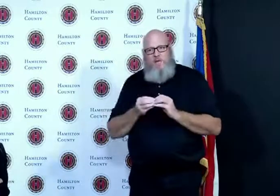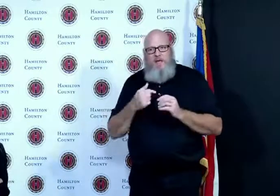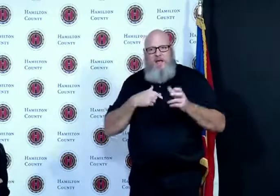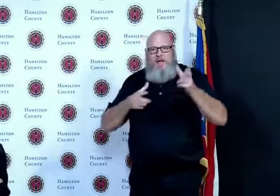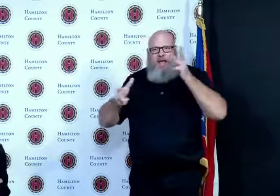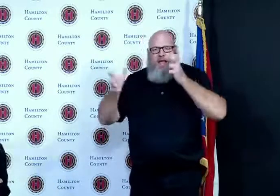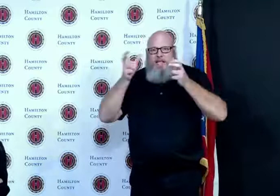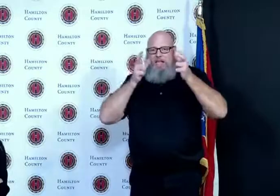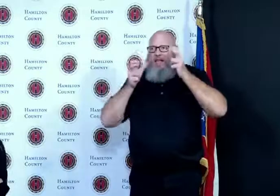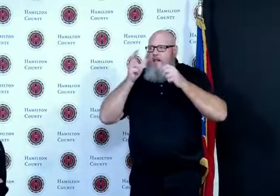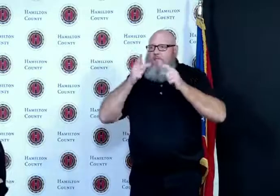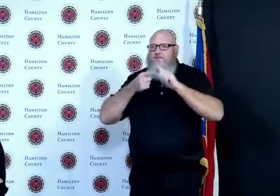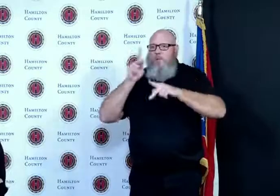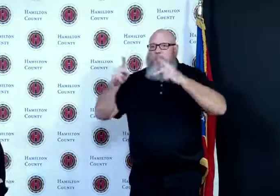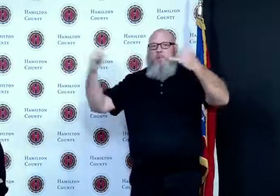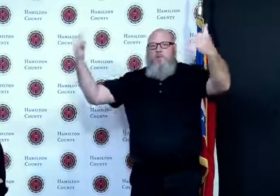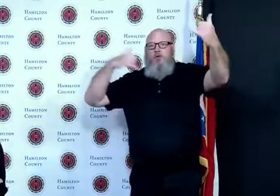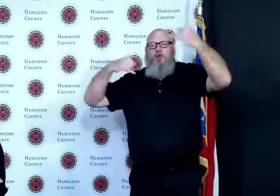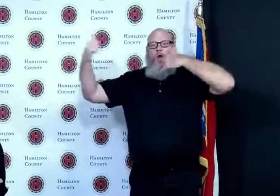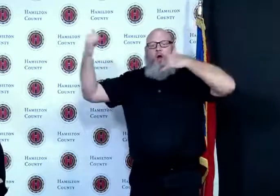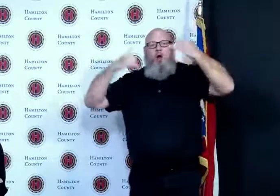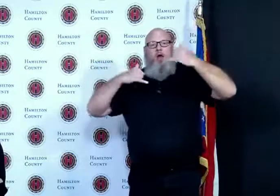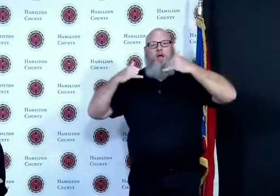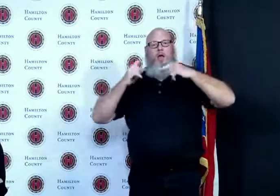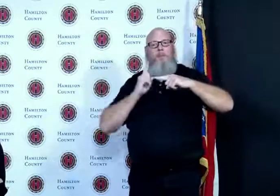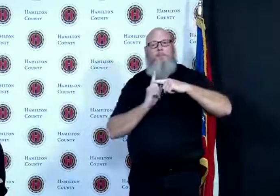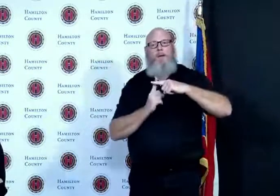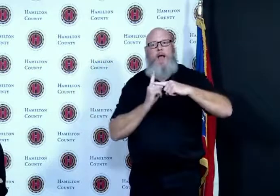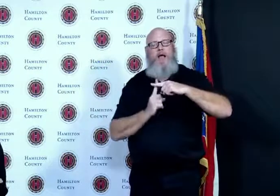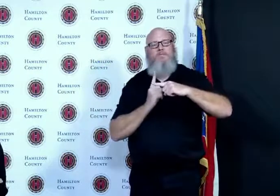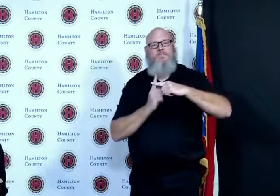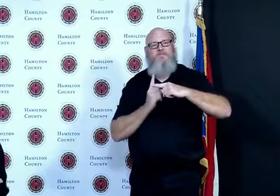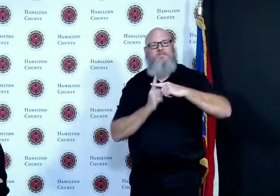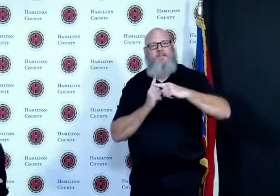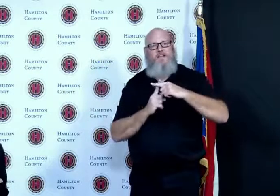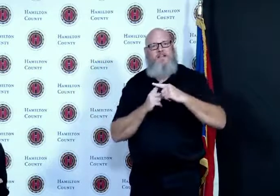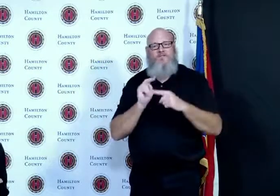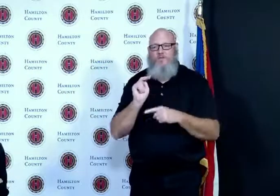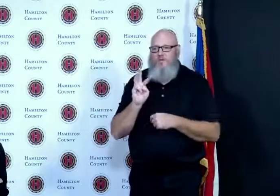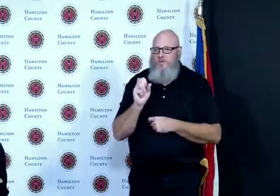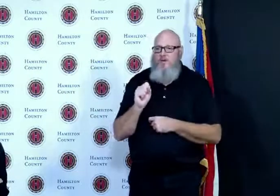they're having long conversations with the folks staffing the line they're calling them angels